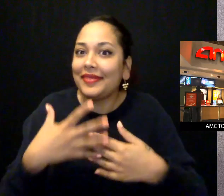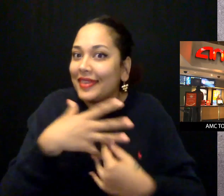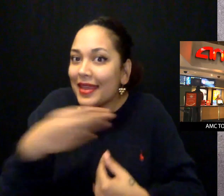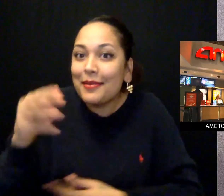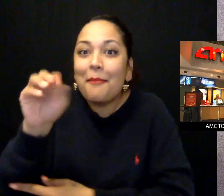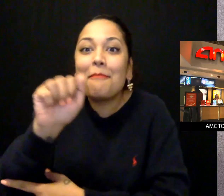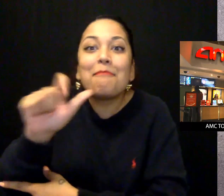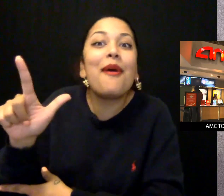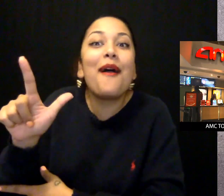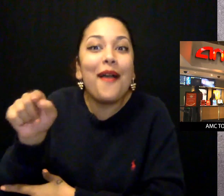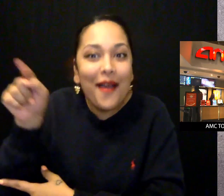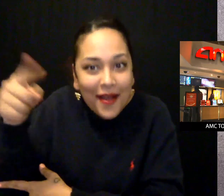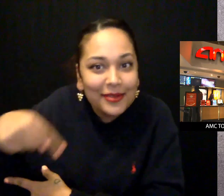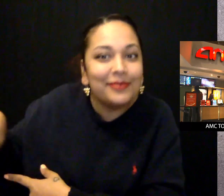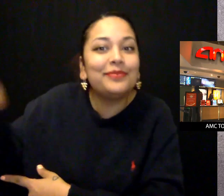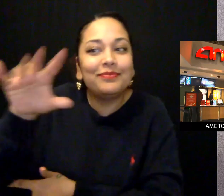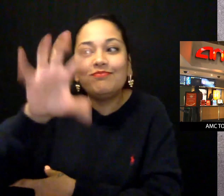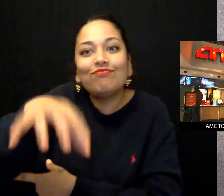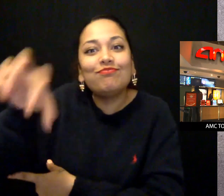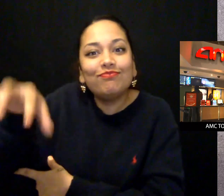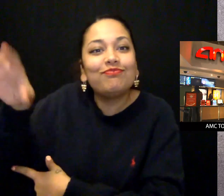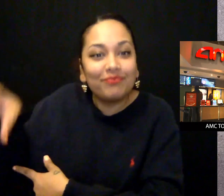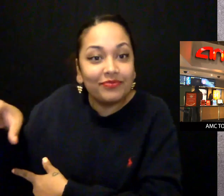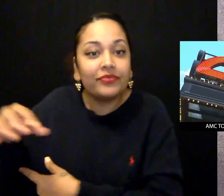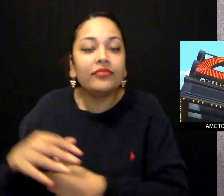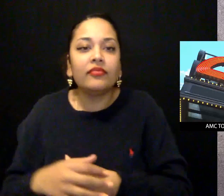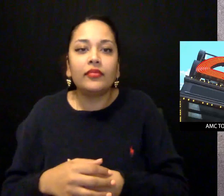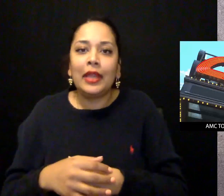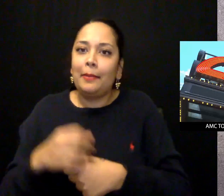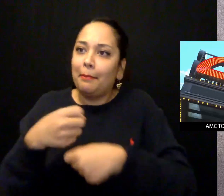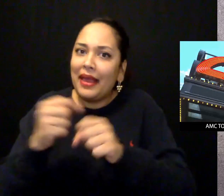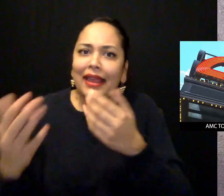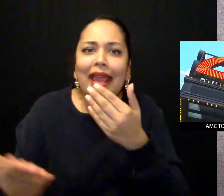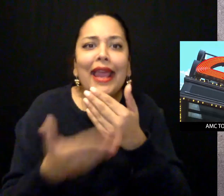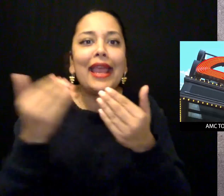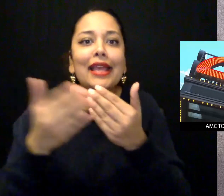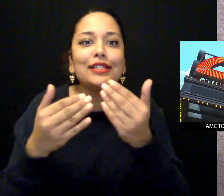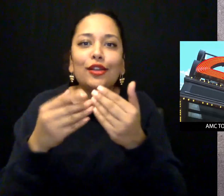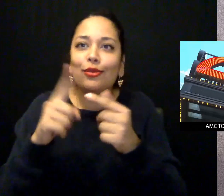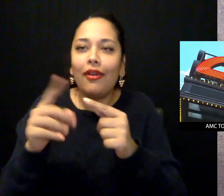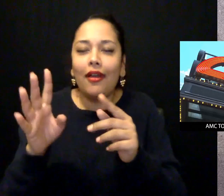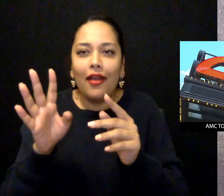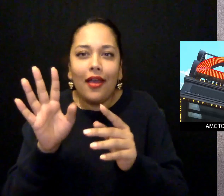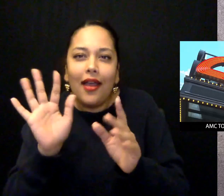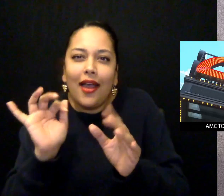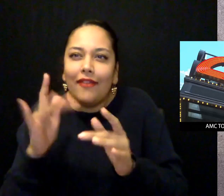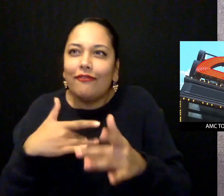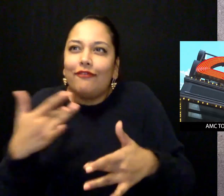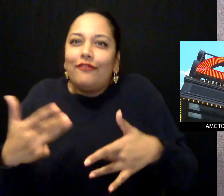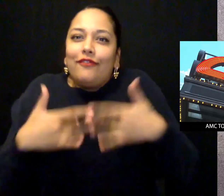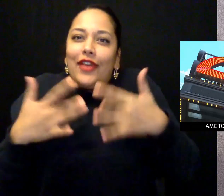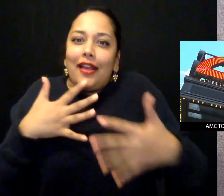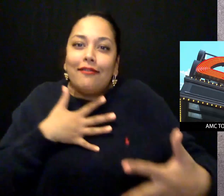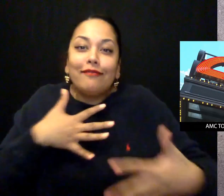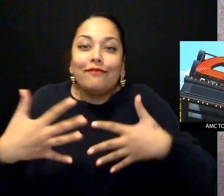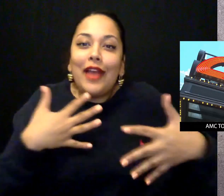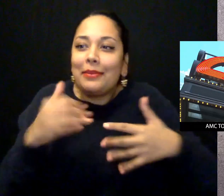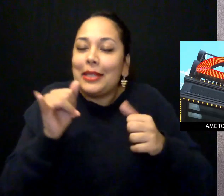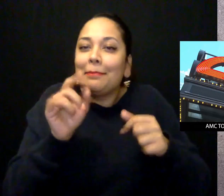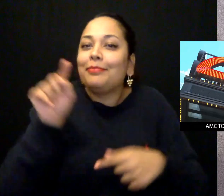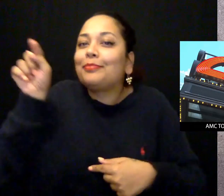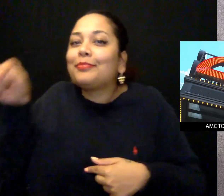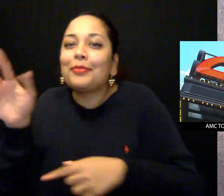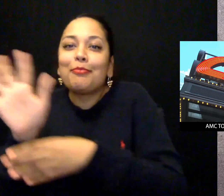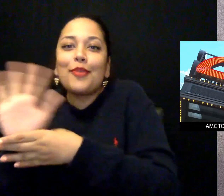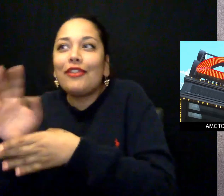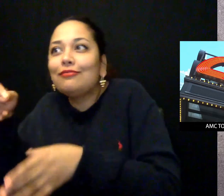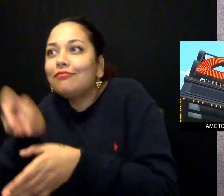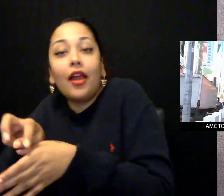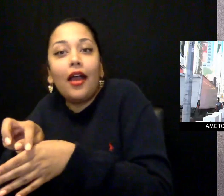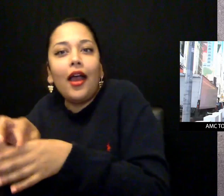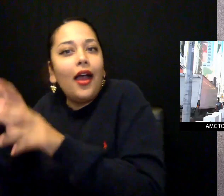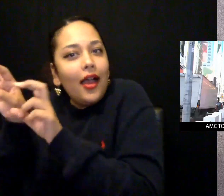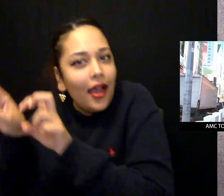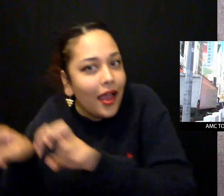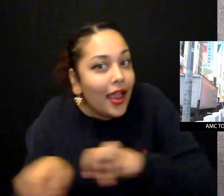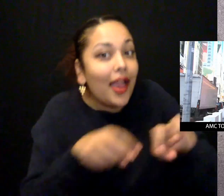and malls to make it easier to re-create the movie theater experience at home